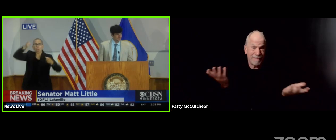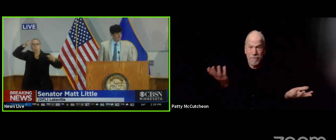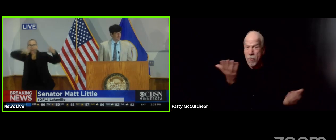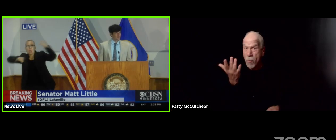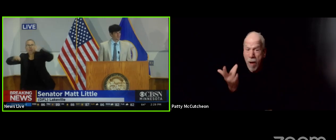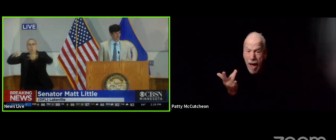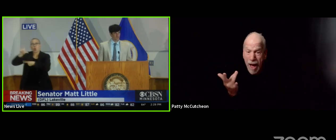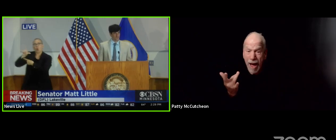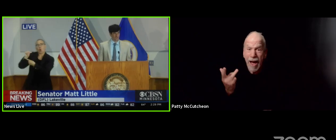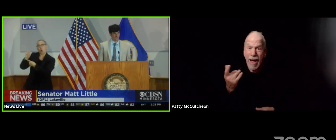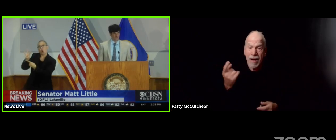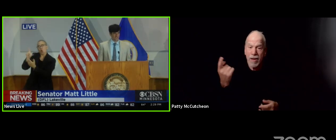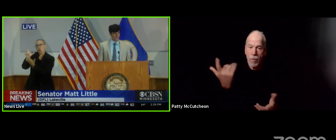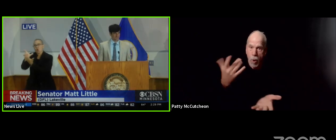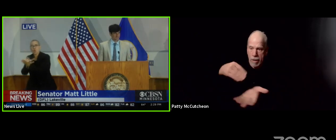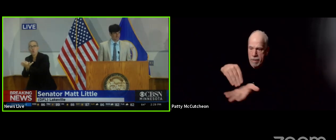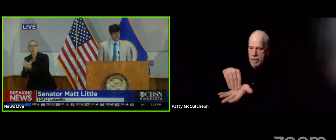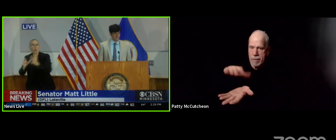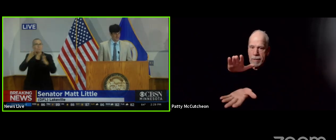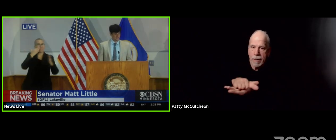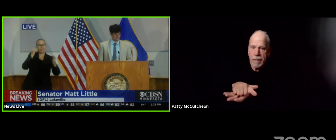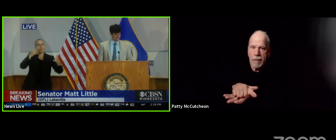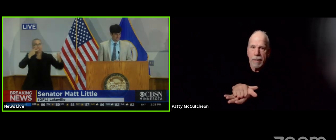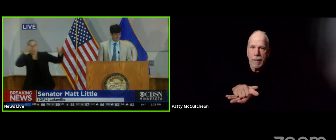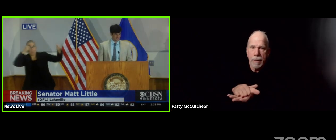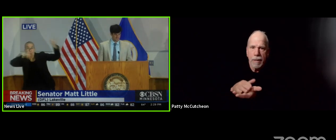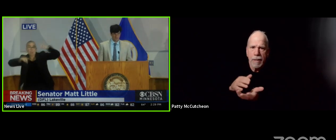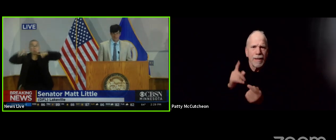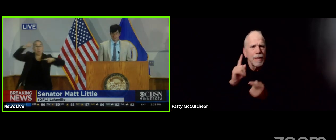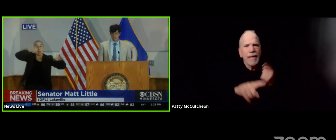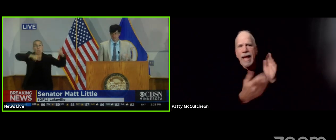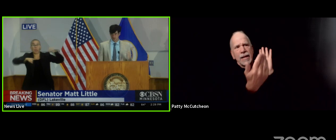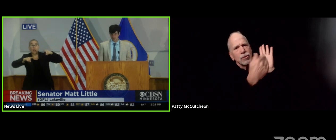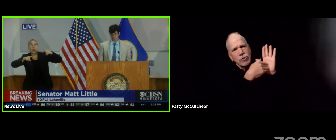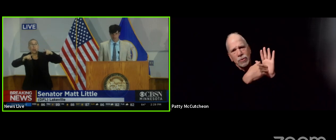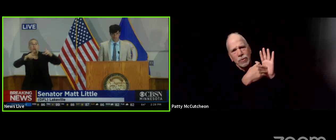I MEAN, WE WERE TOLD THAT MULTIPLE TIMES. AND, SO, I THINK THIS IS A GREAT QUESTION